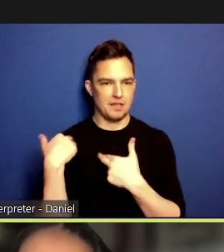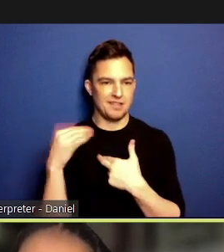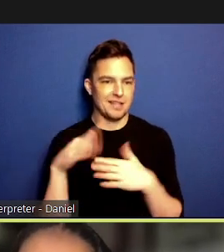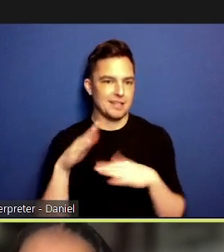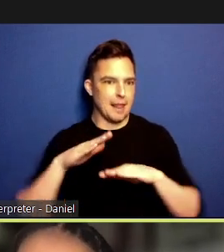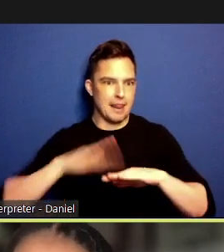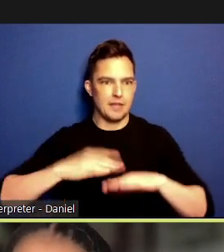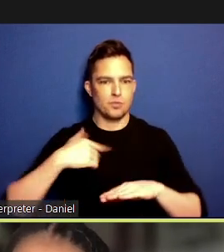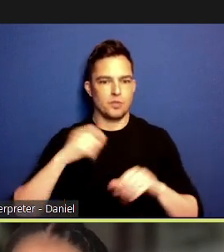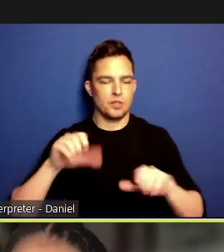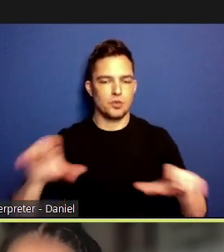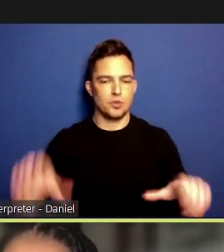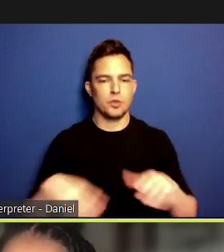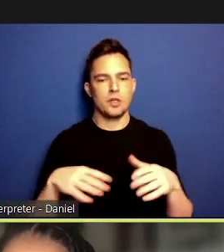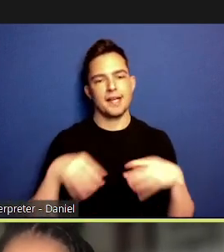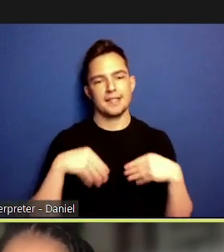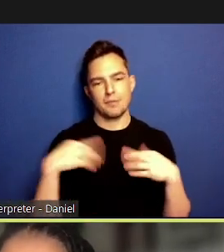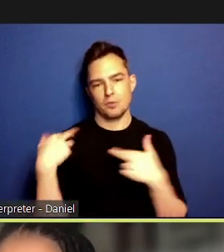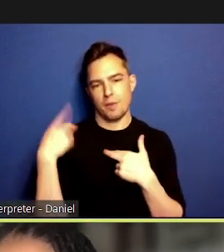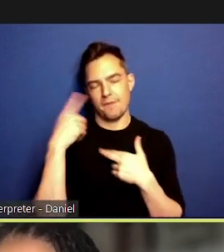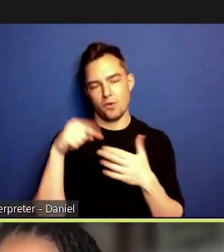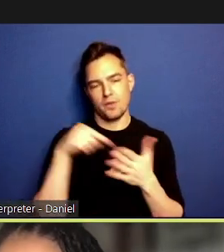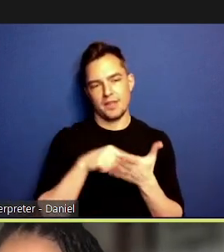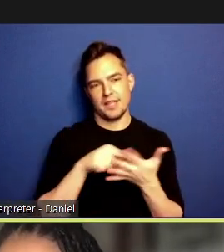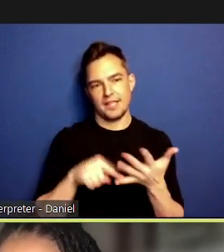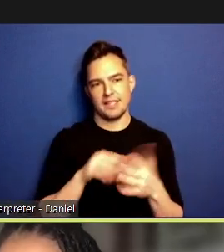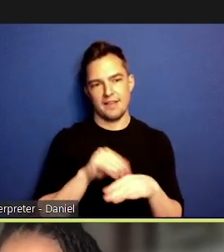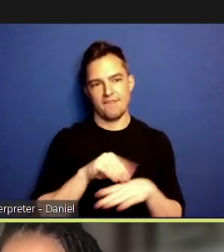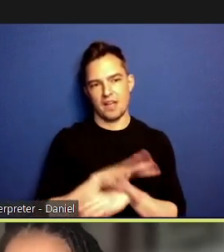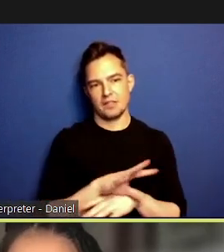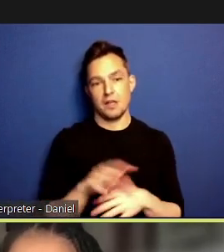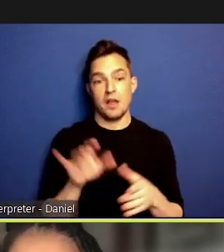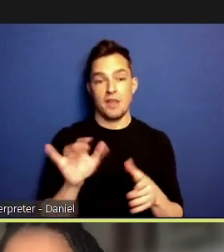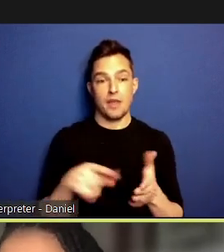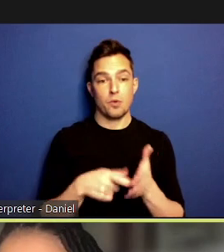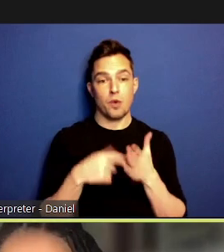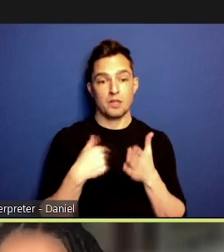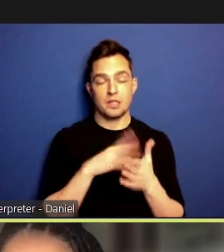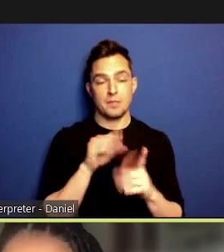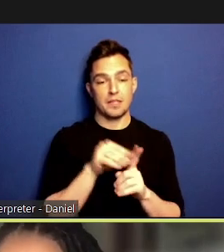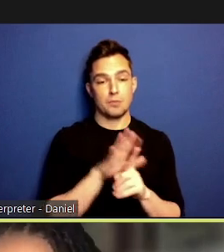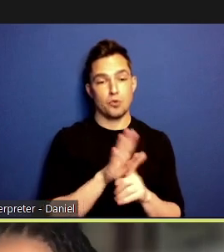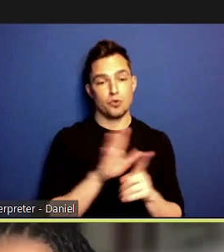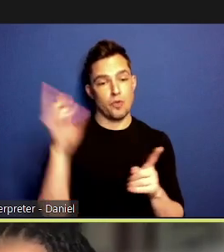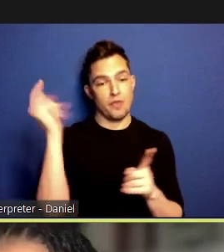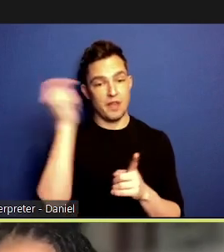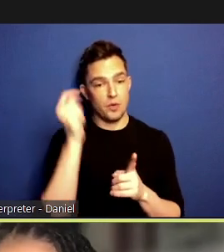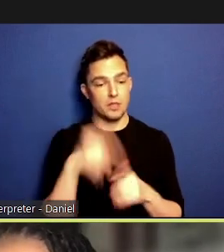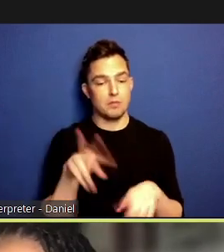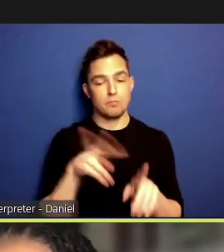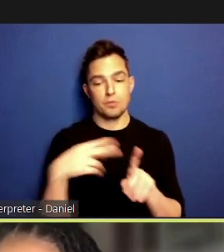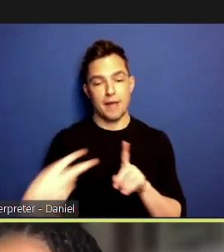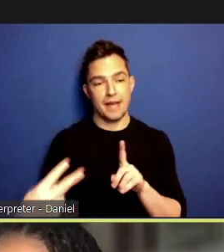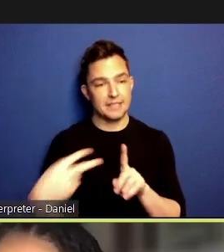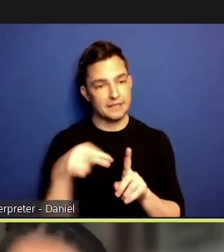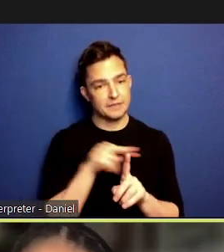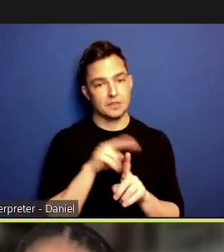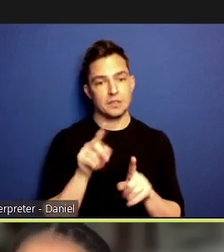for its effects. It requires us to be exposed to theories, perspectives, views, positions,